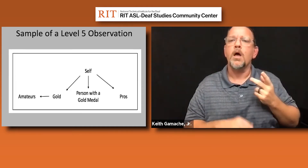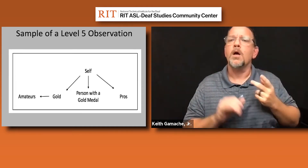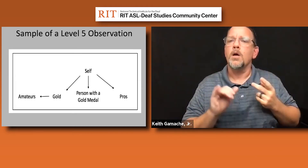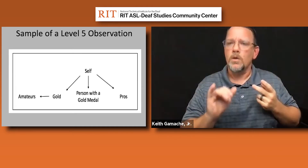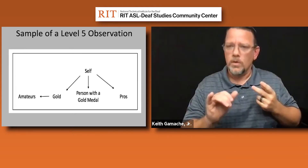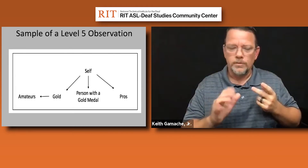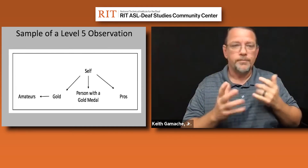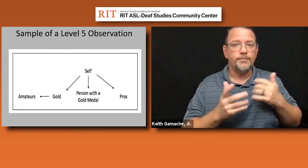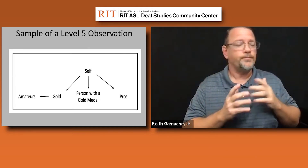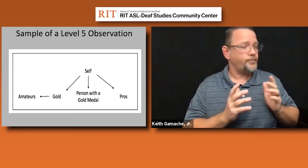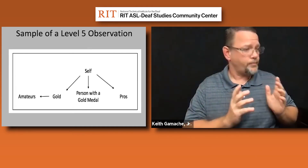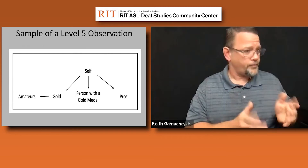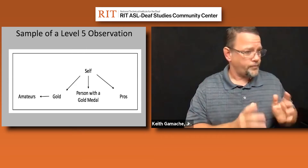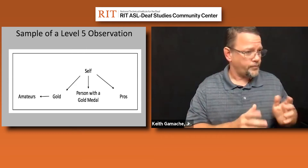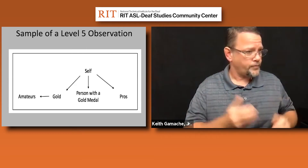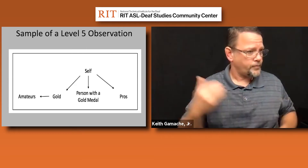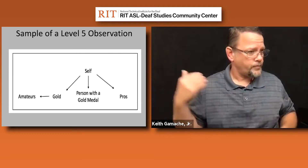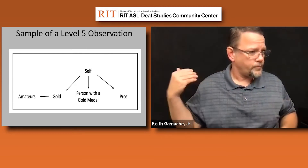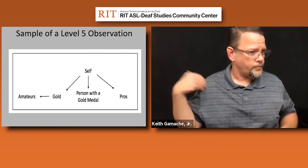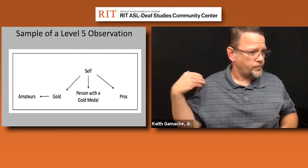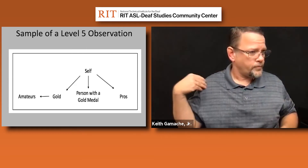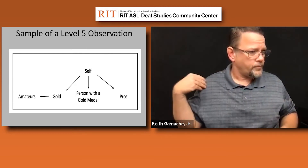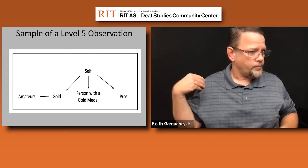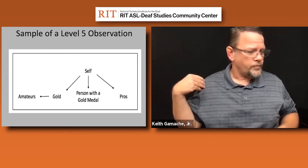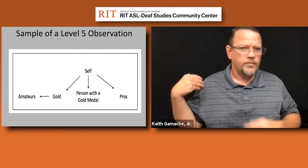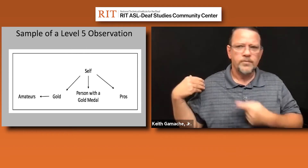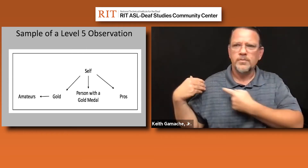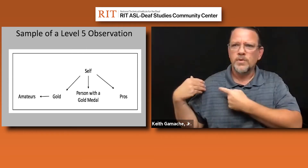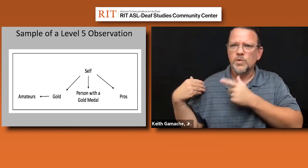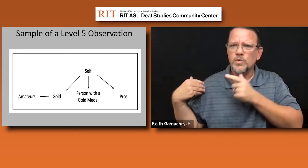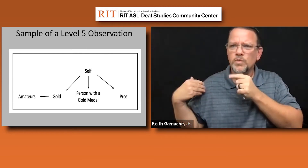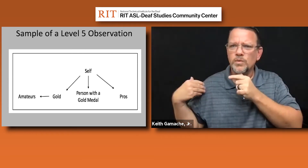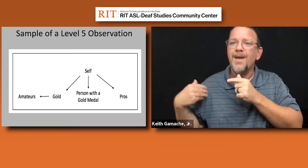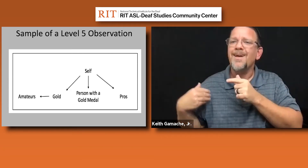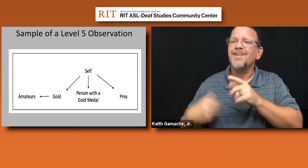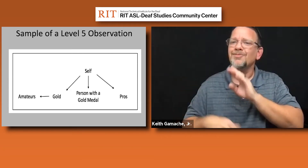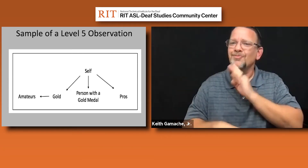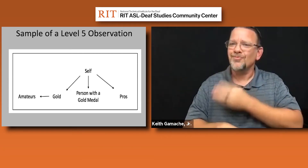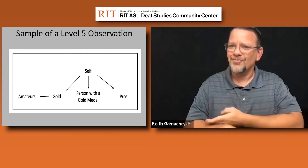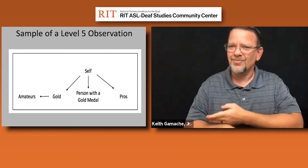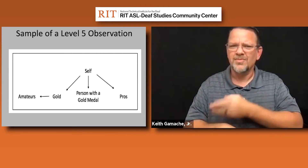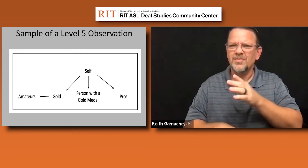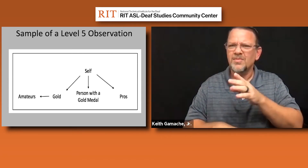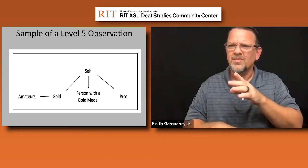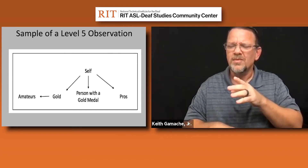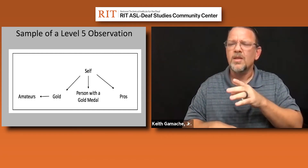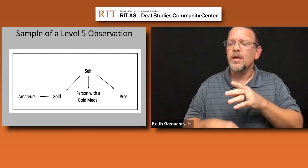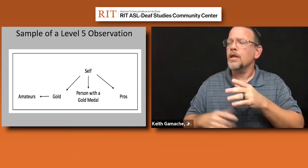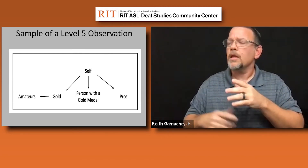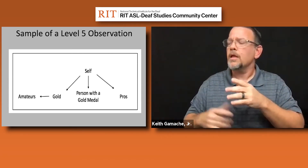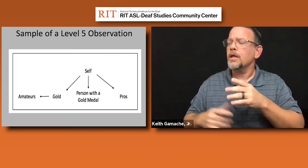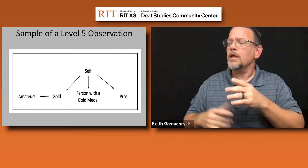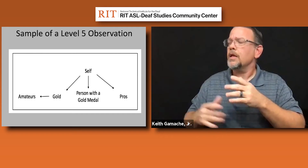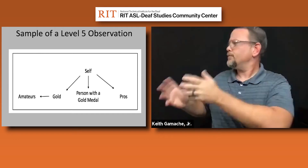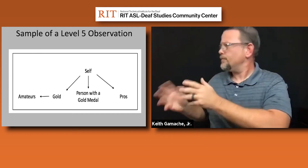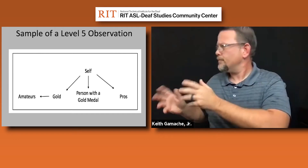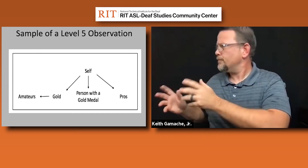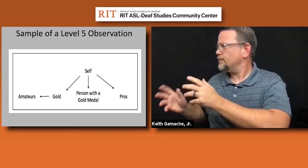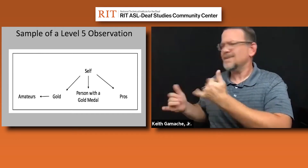so I'm looking to my left, I'm talking to my son. I get tapped on my right shoulder, that means my daughter's trying to get my attention,